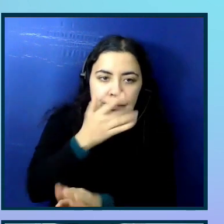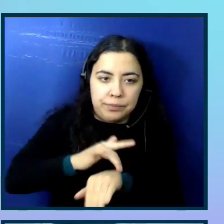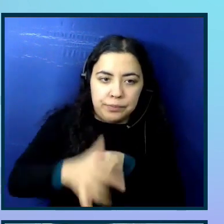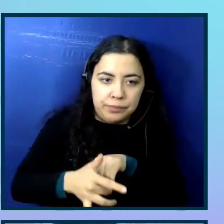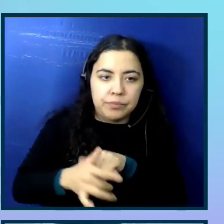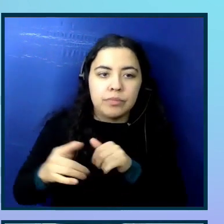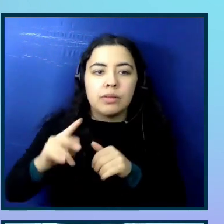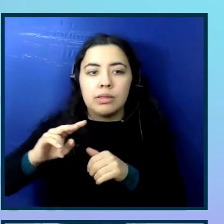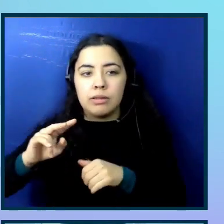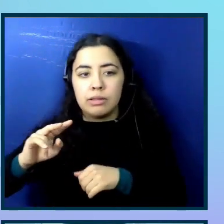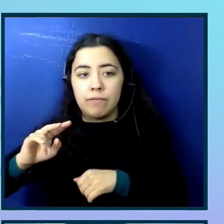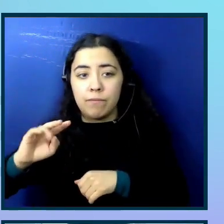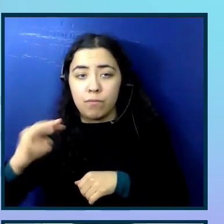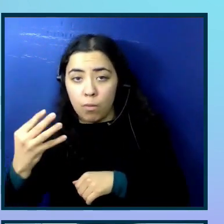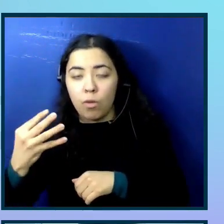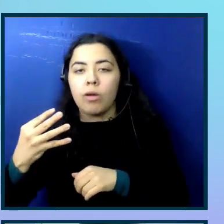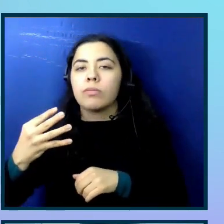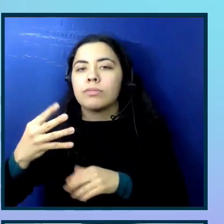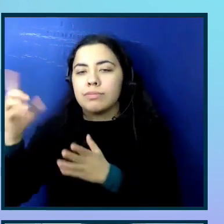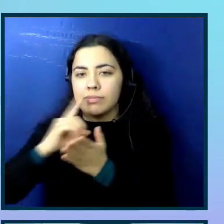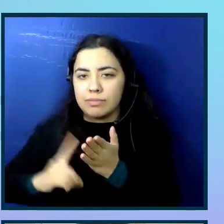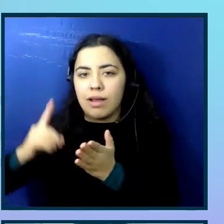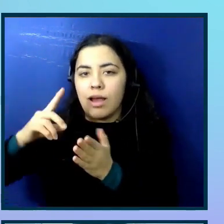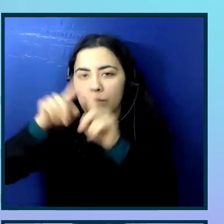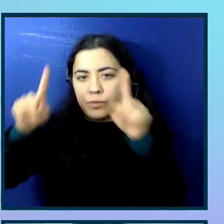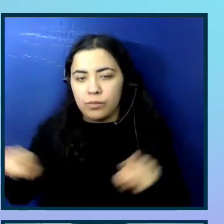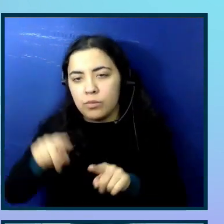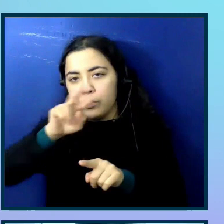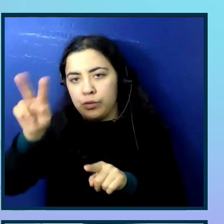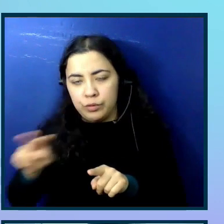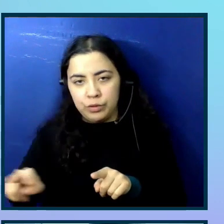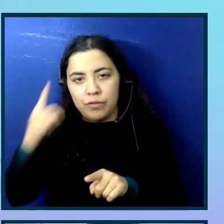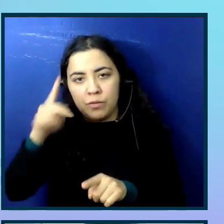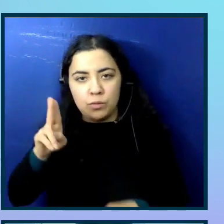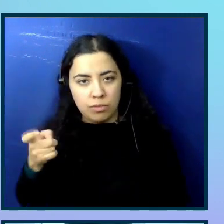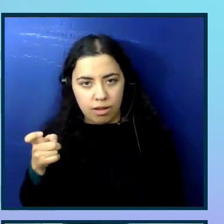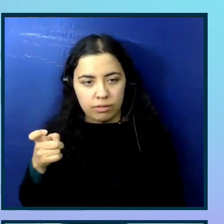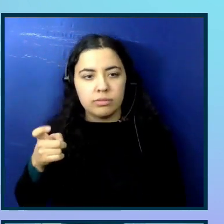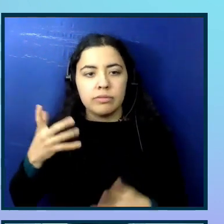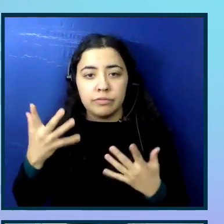for screen reader, UX. And then we'll leave you with some thoughts about how you could do this work yourself,